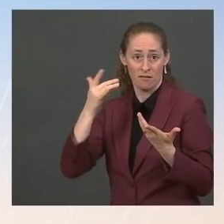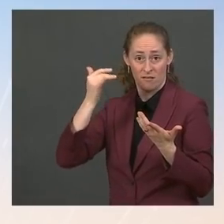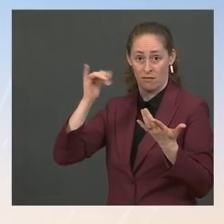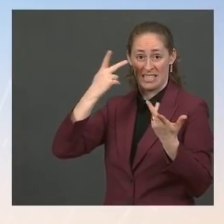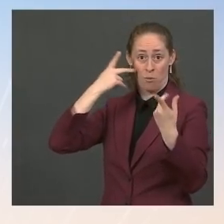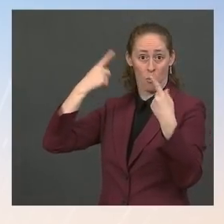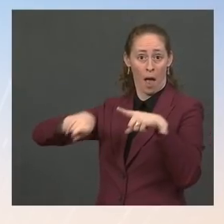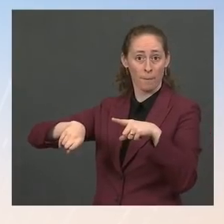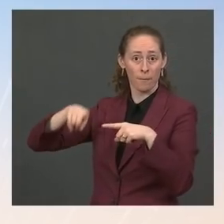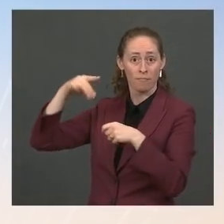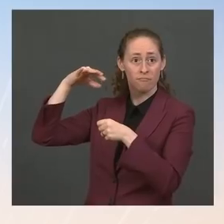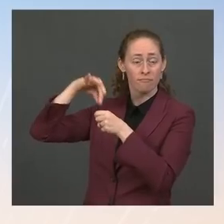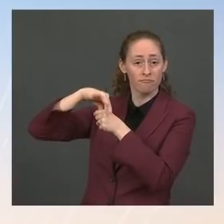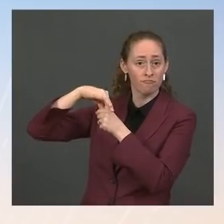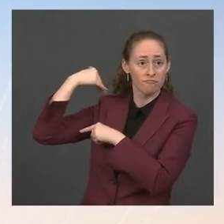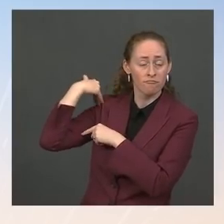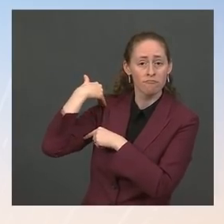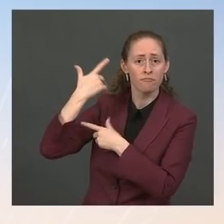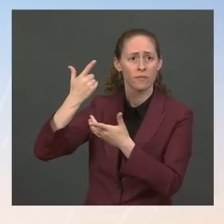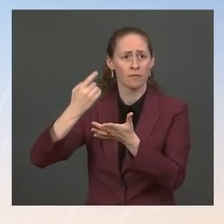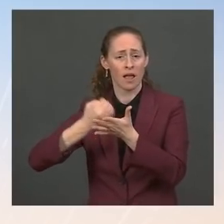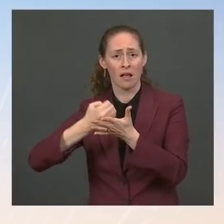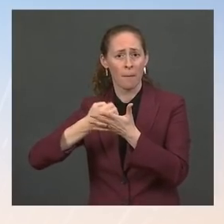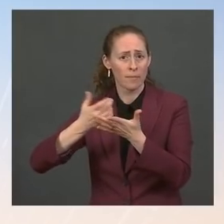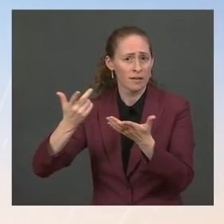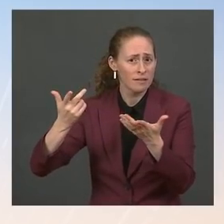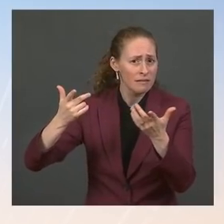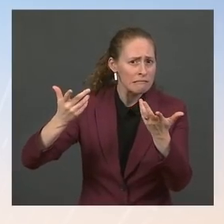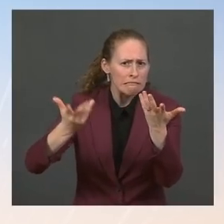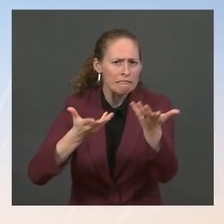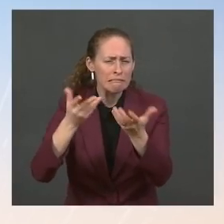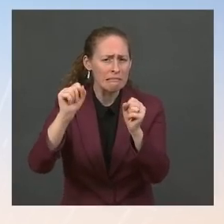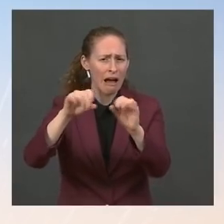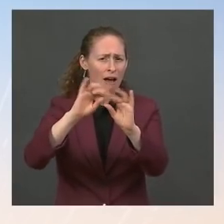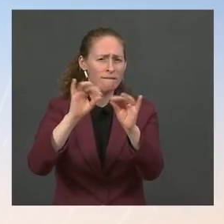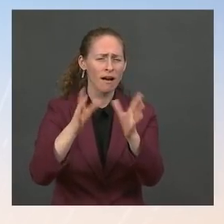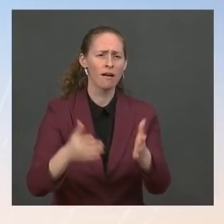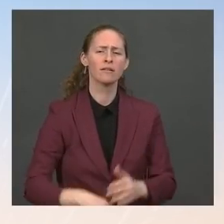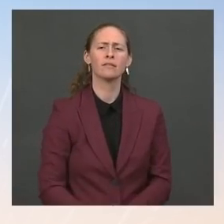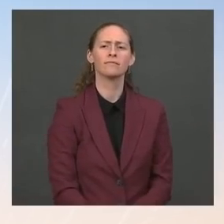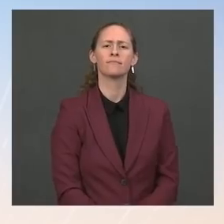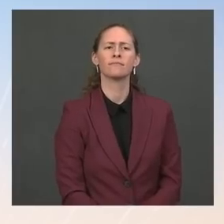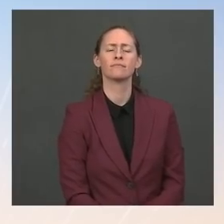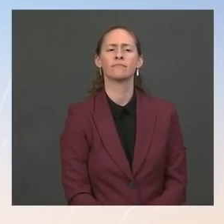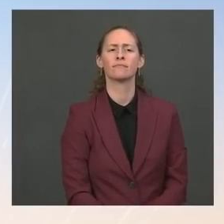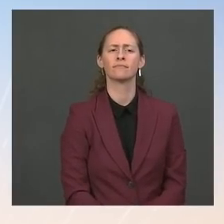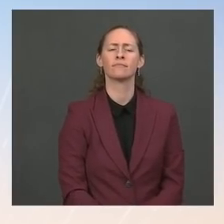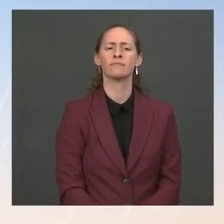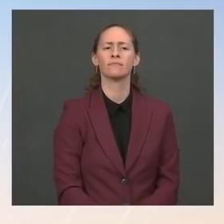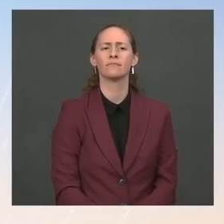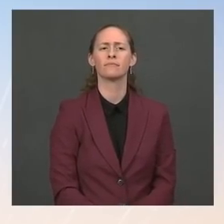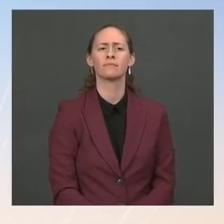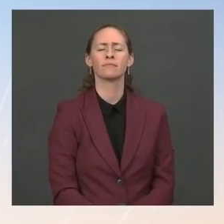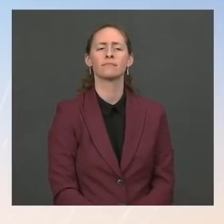Ms. Psaki: Sure. Well, Andrea, first, let me say that, you know, a lot of talk about inflation -- I'm not saying from you, but in general out there -- has been --